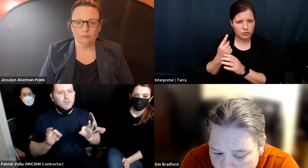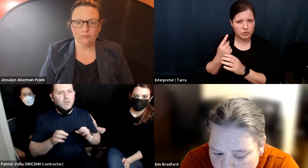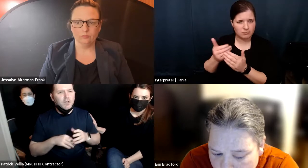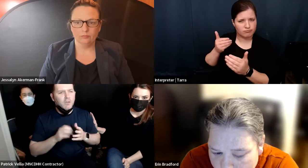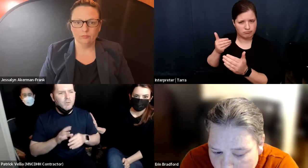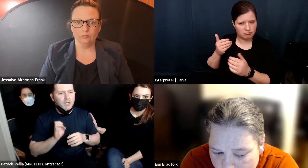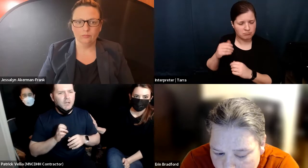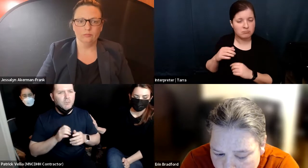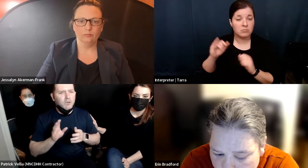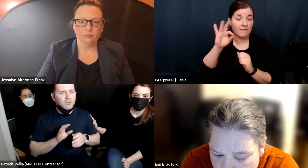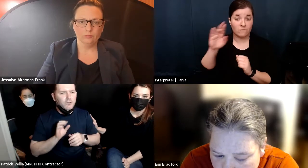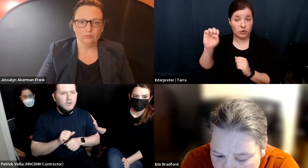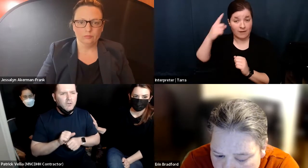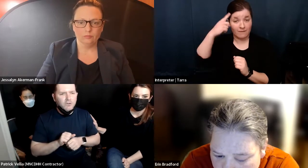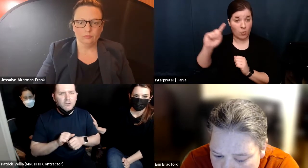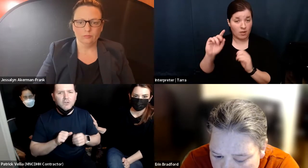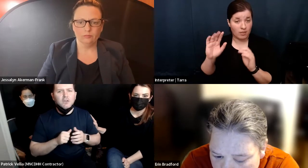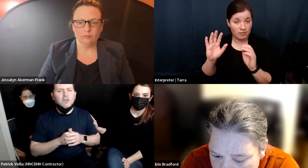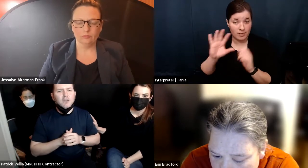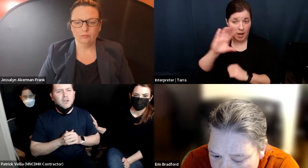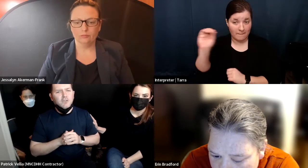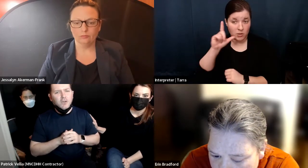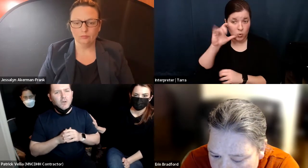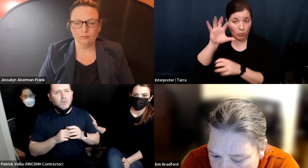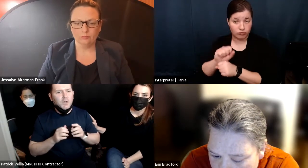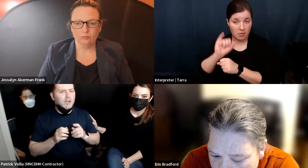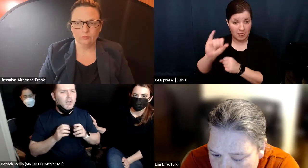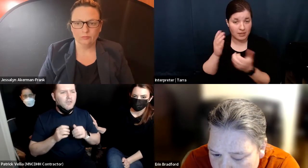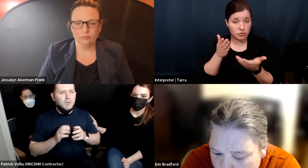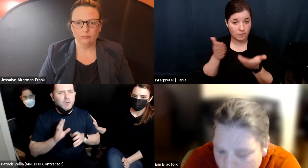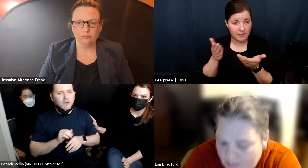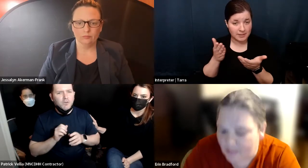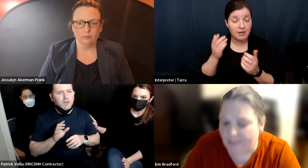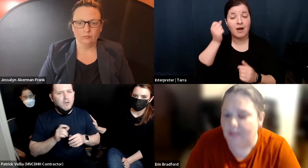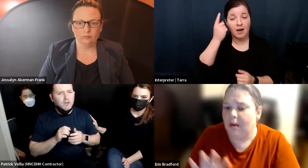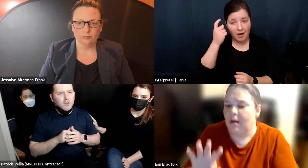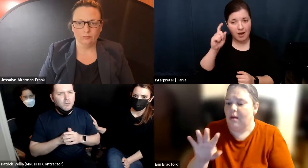And that service, I think 24 hours in advance.